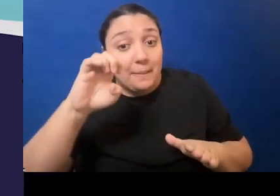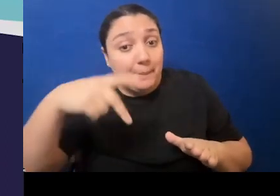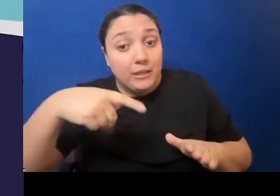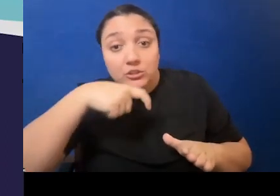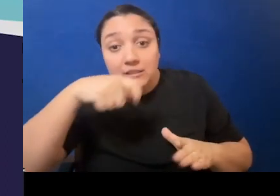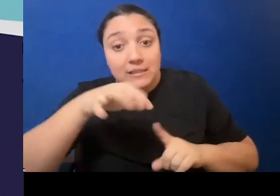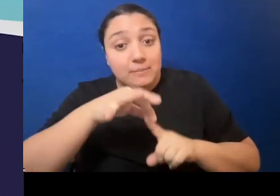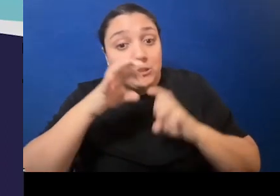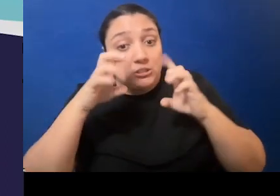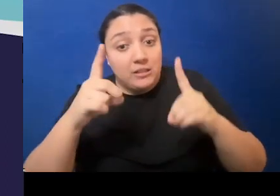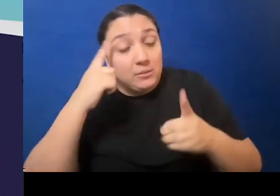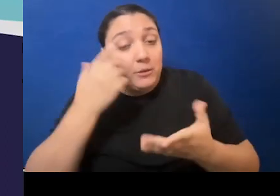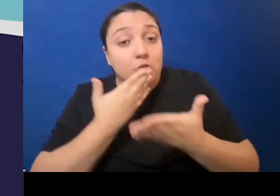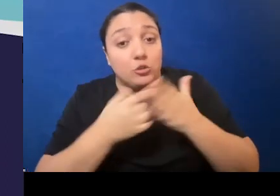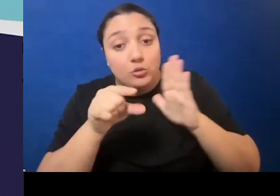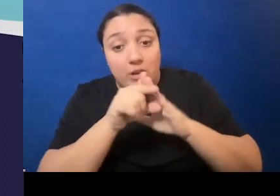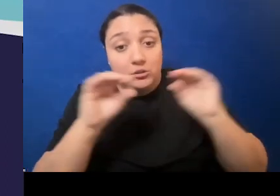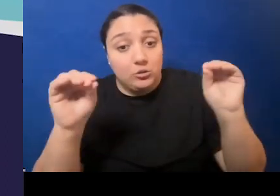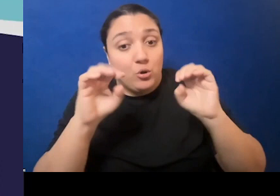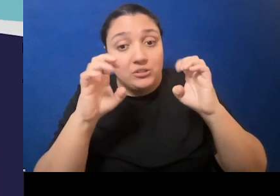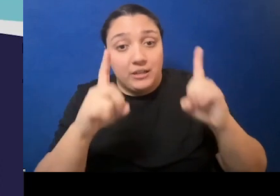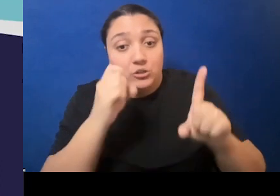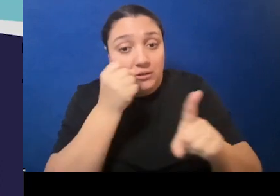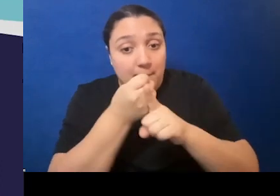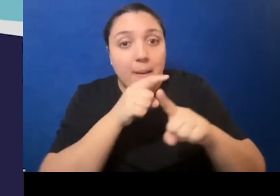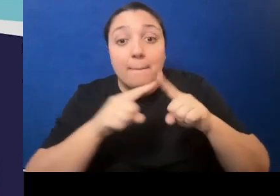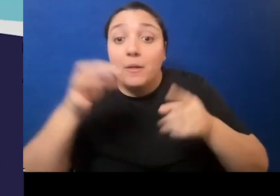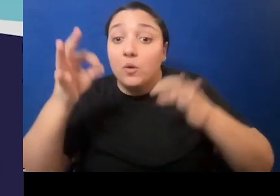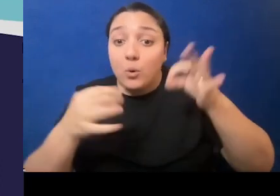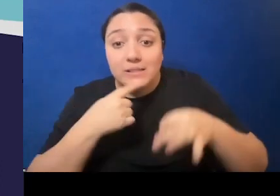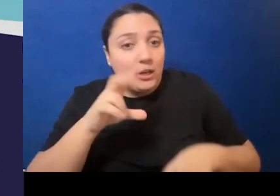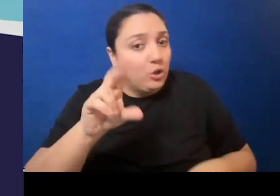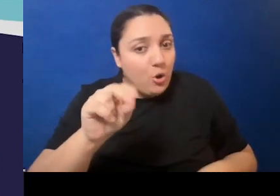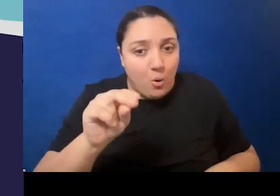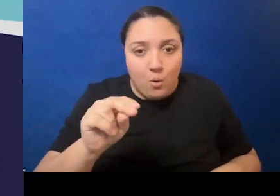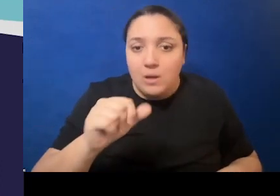DOESN'T NEED THE IEP OR SPECIAL EDUCATION SERVICES BECAUSE THE GRADE IS GOOD.